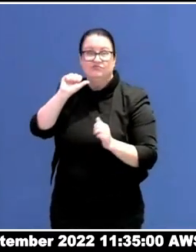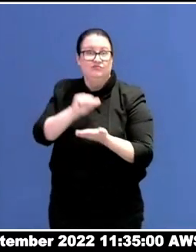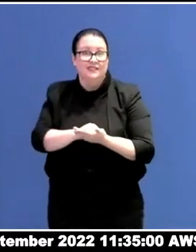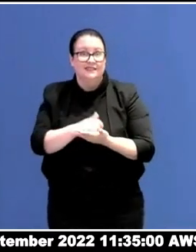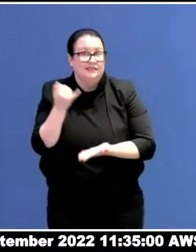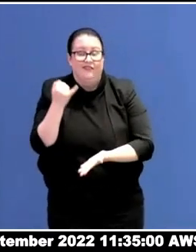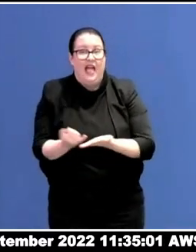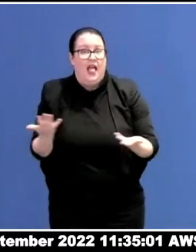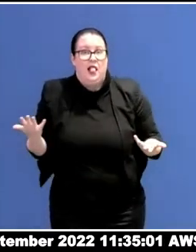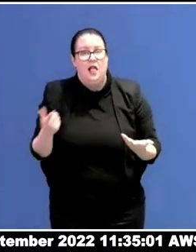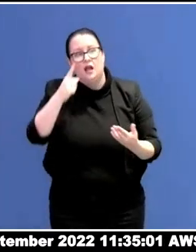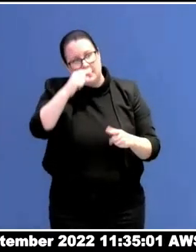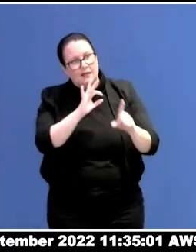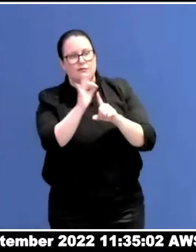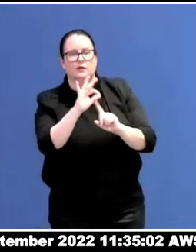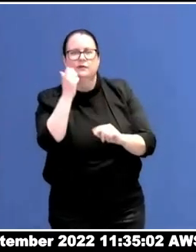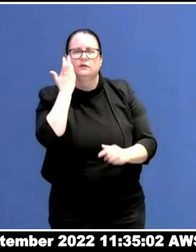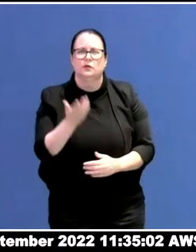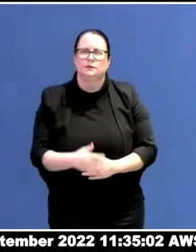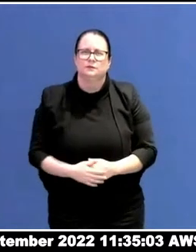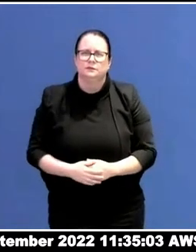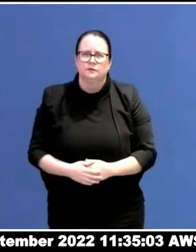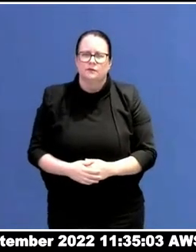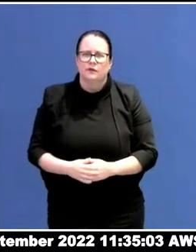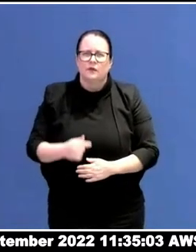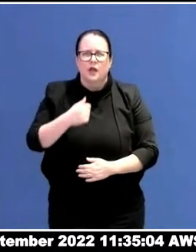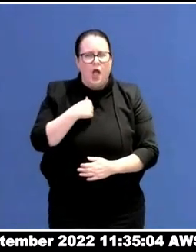MS McMAHON: And when you talk about radical empathy, just so others can understand the